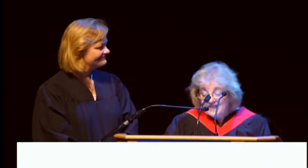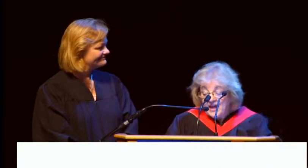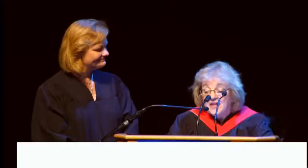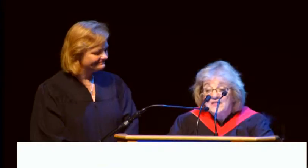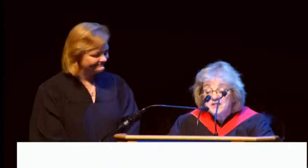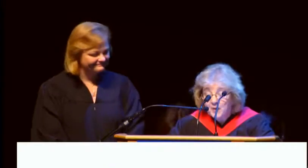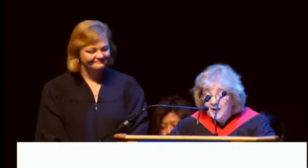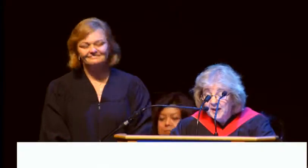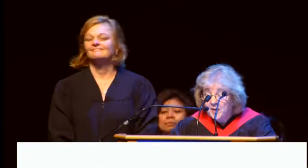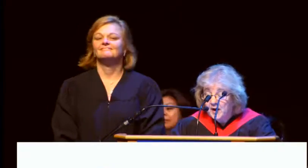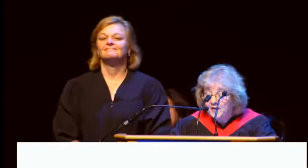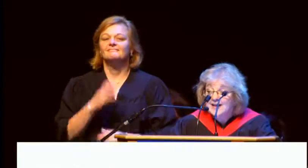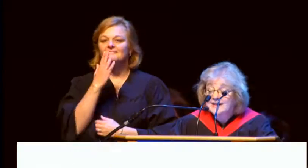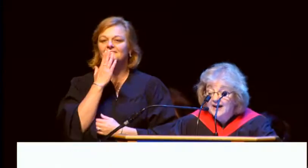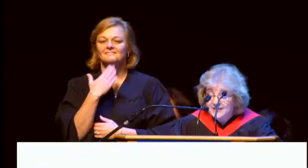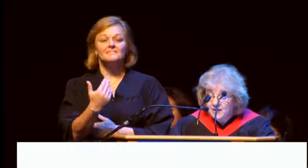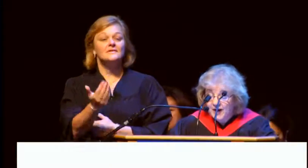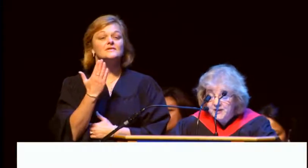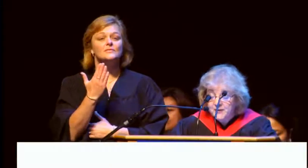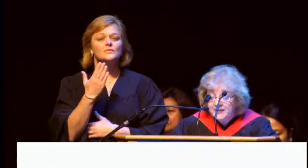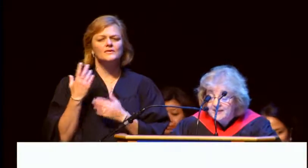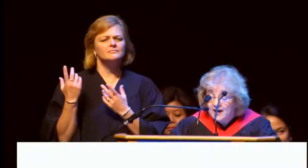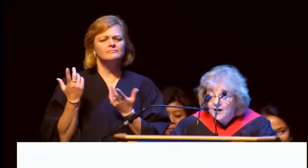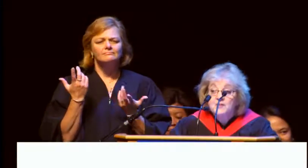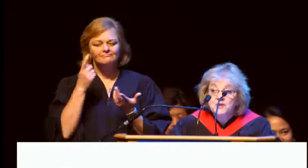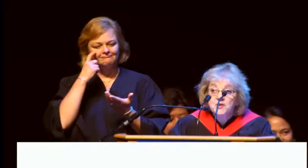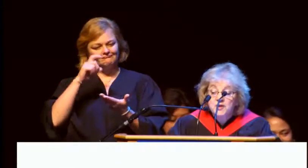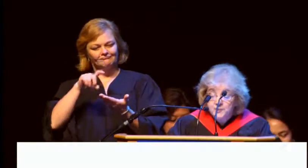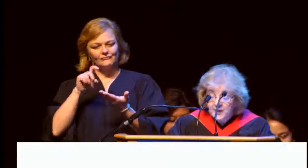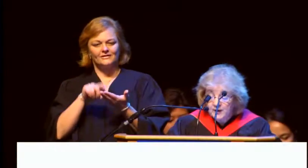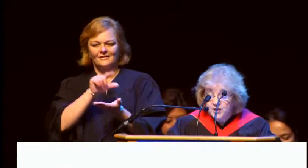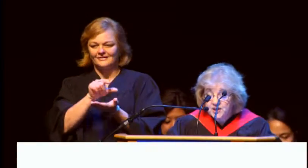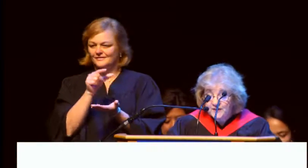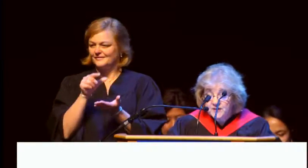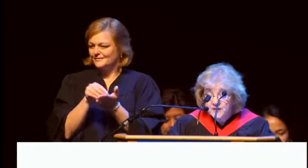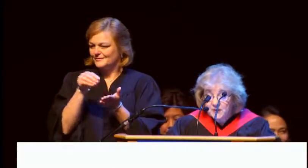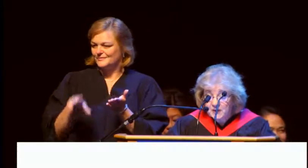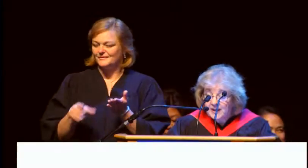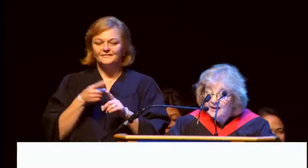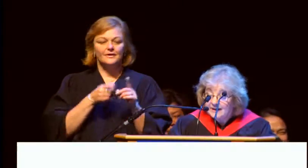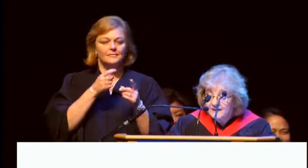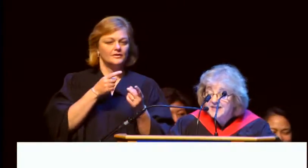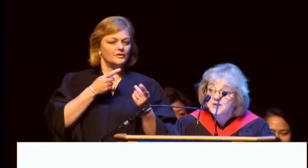THIS MORNING WE ARE RECOGNIZING GRADUATES FROM THE GEORGE BROWN CHEF SCHOOL IN THE CENTRE